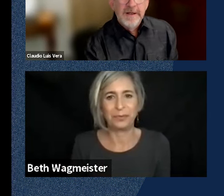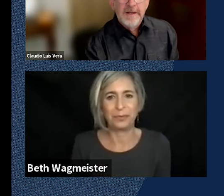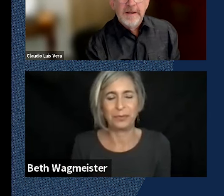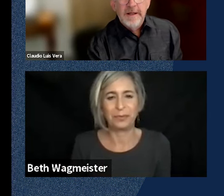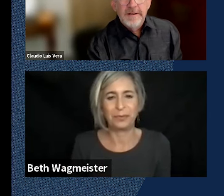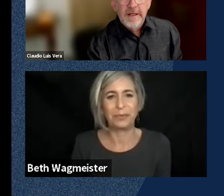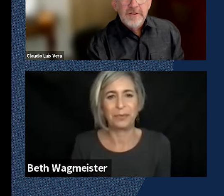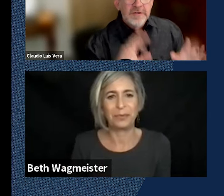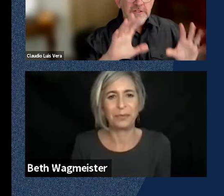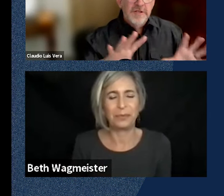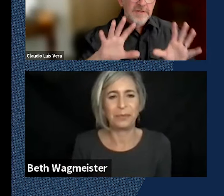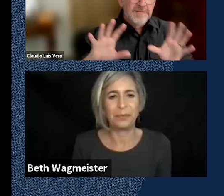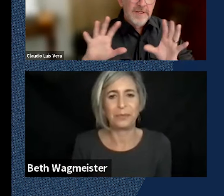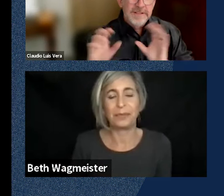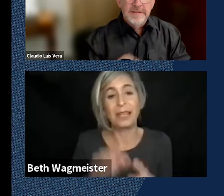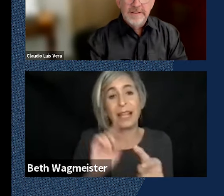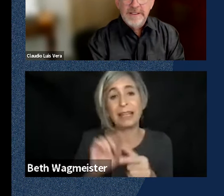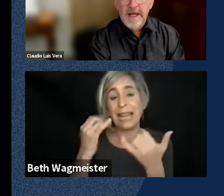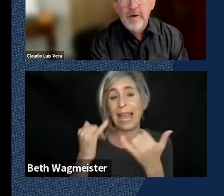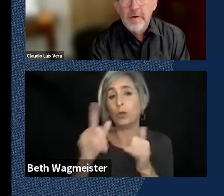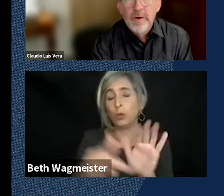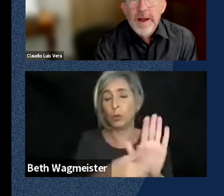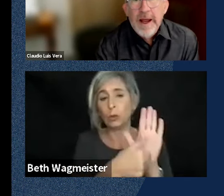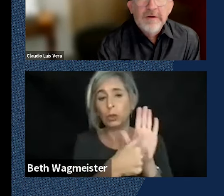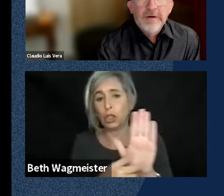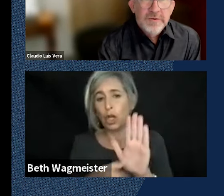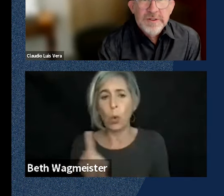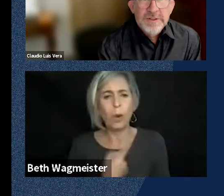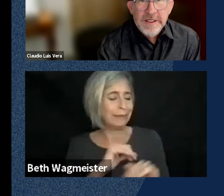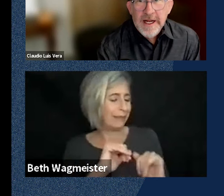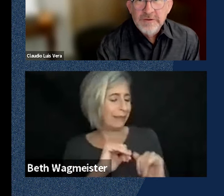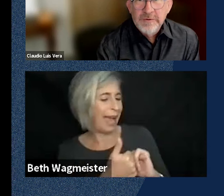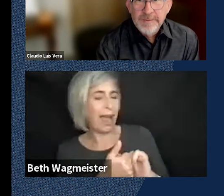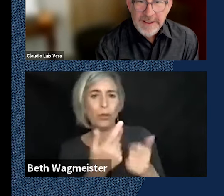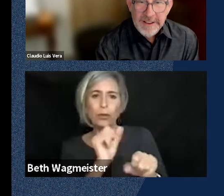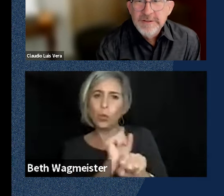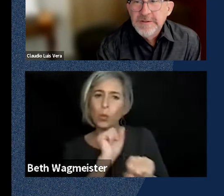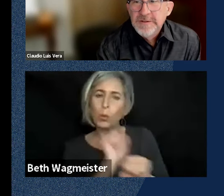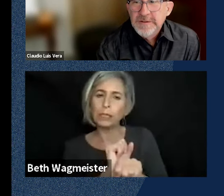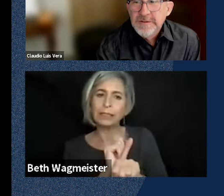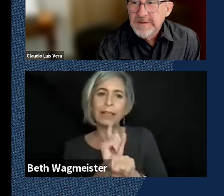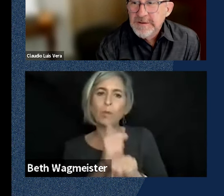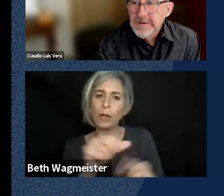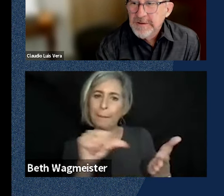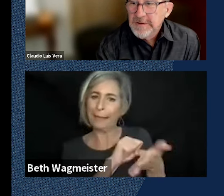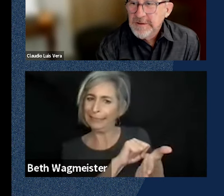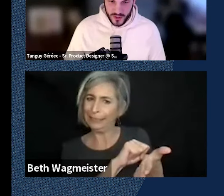And then you can show us basically how, how this works on an actual page. Sure.